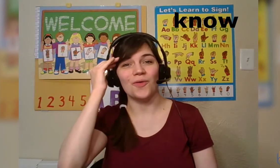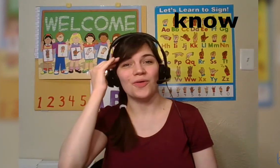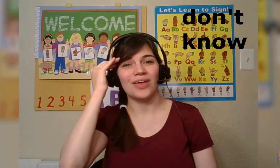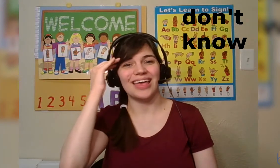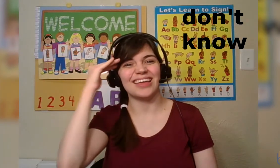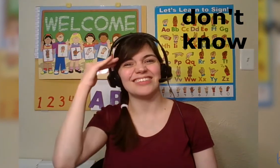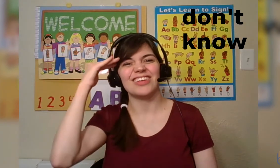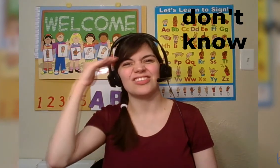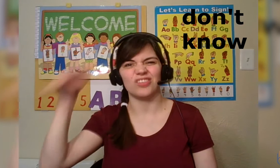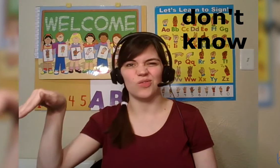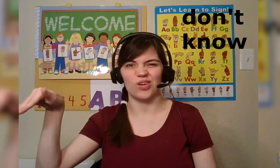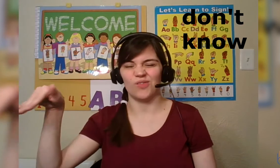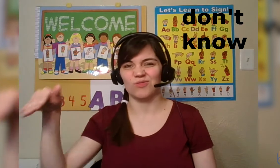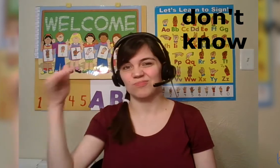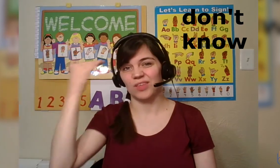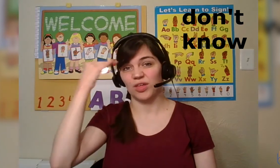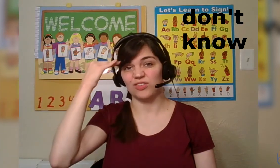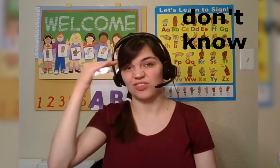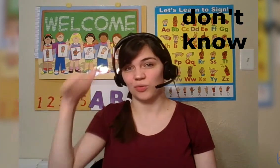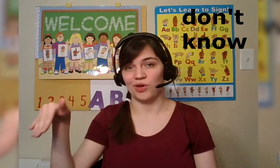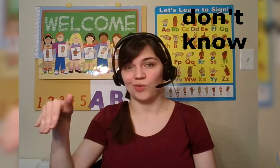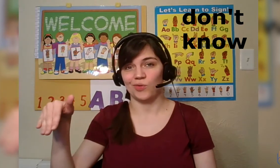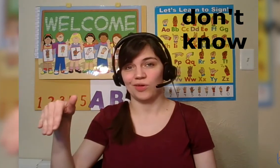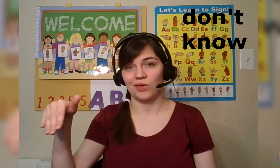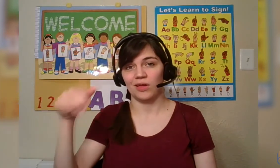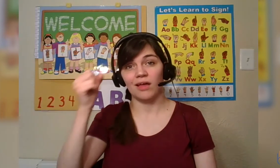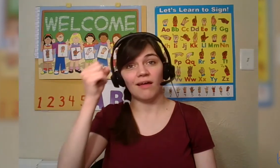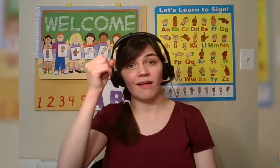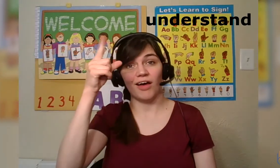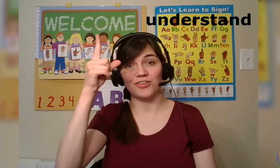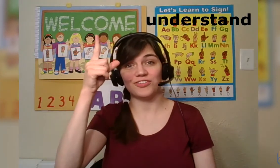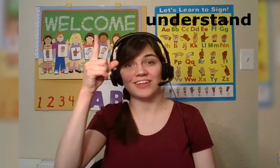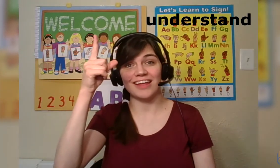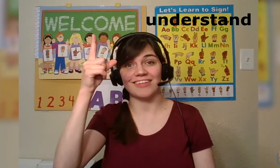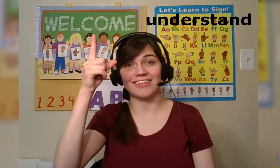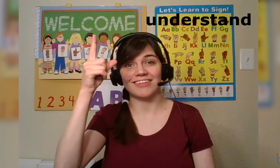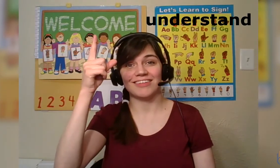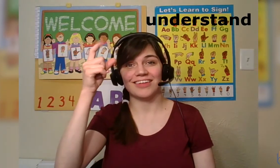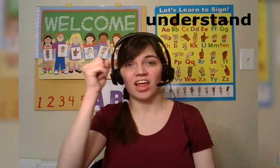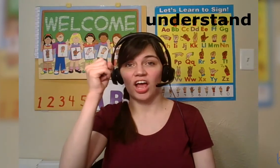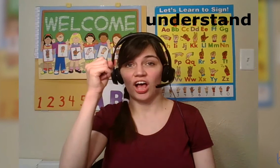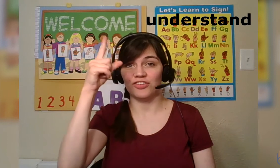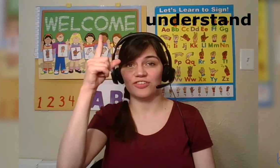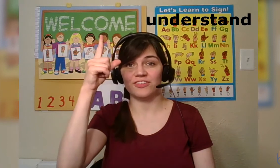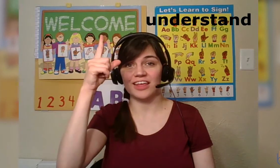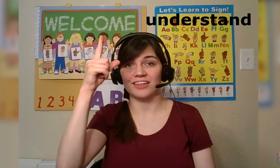And, don't know. Don't know. Understand. Understand.